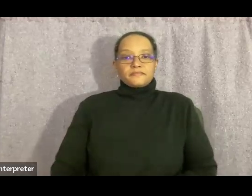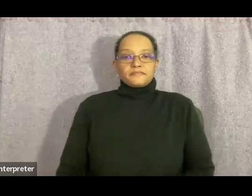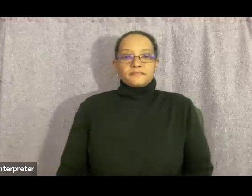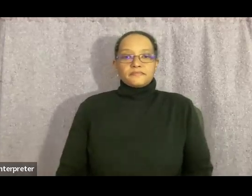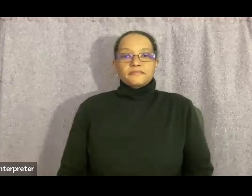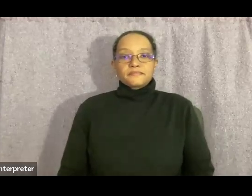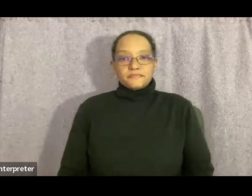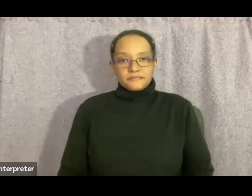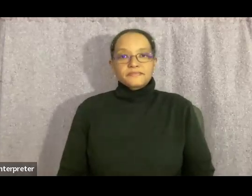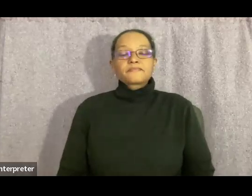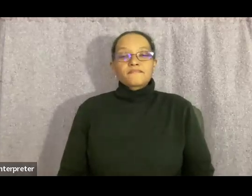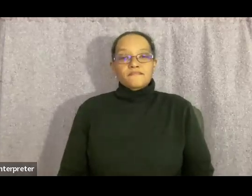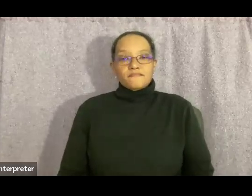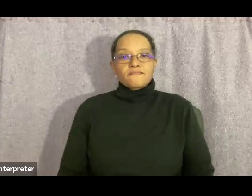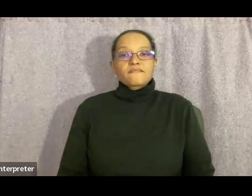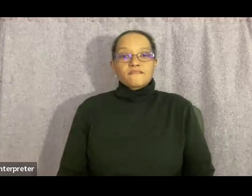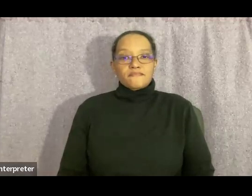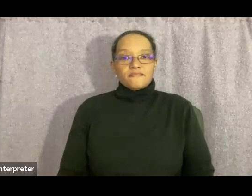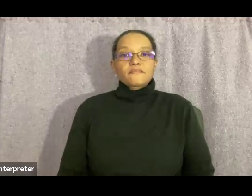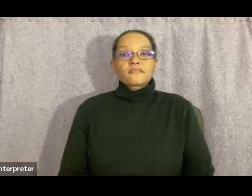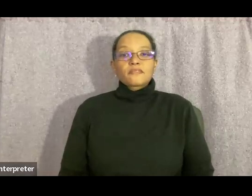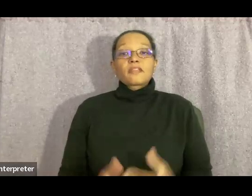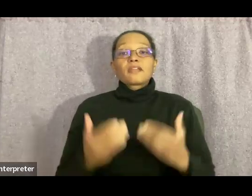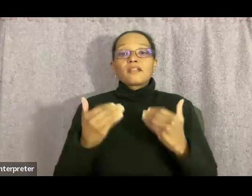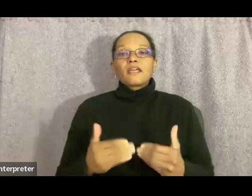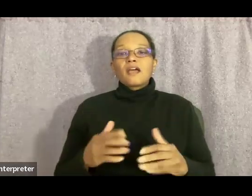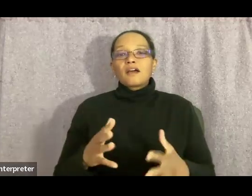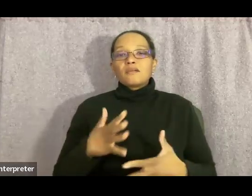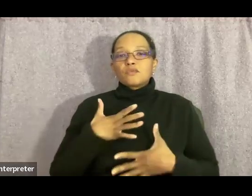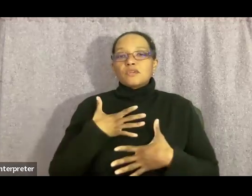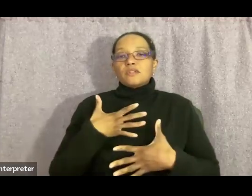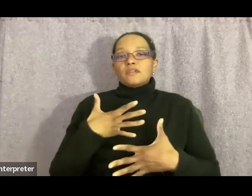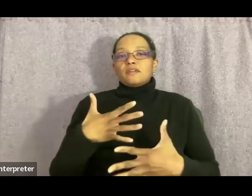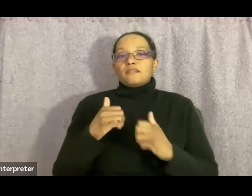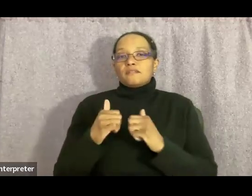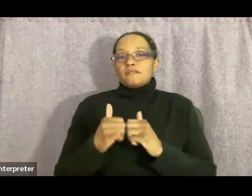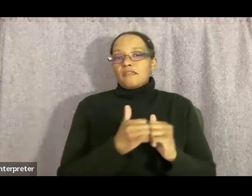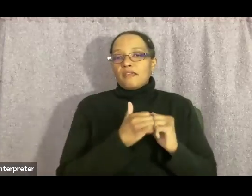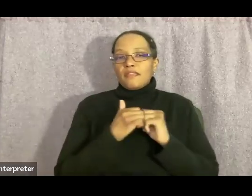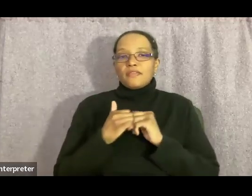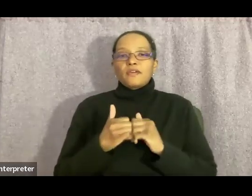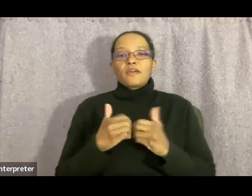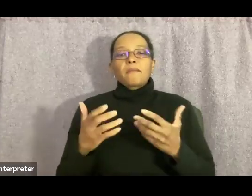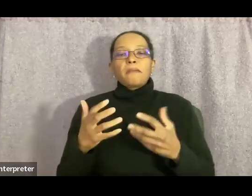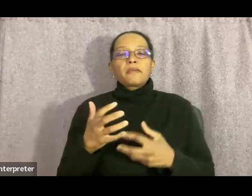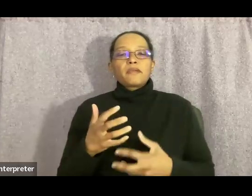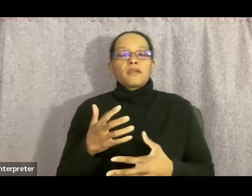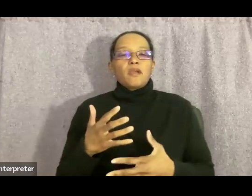All right, wherever you are, take a big breath with me. And maybe squeeze and stretch like it's the first of the morning.